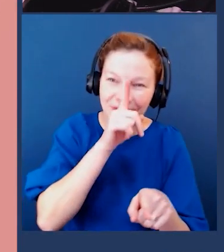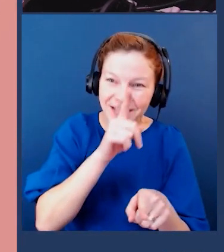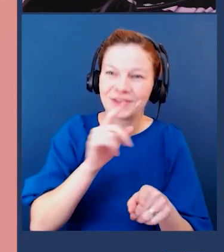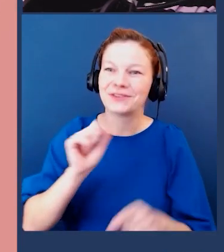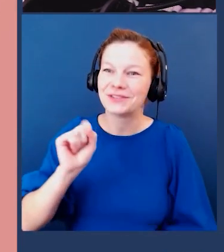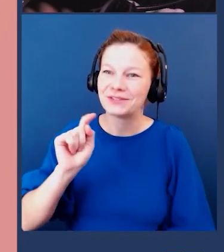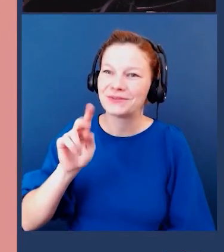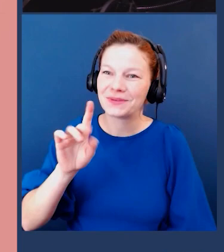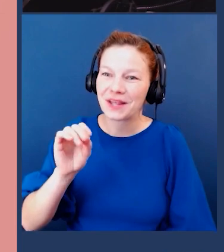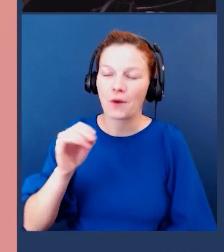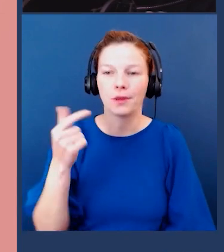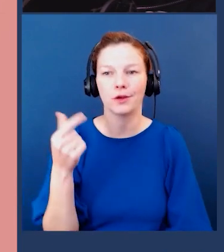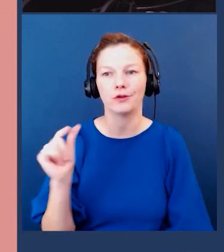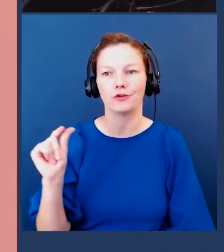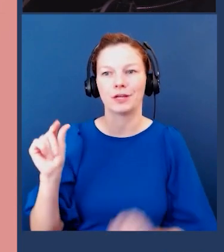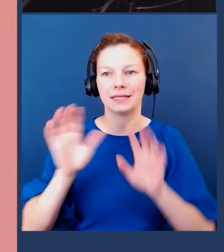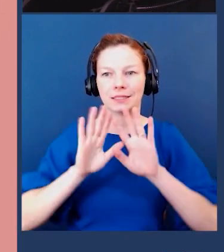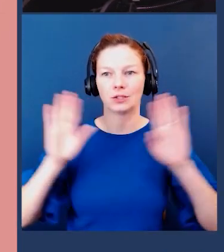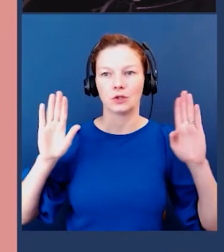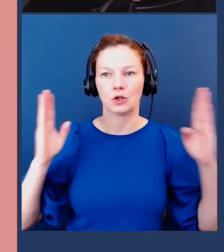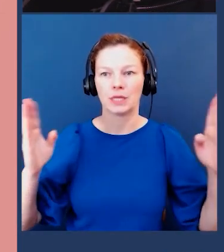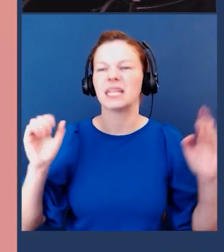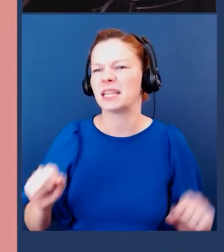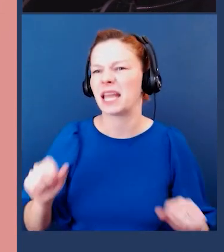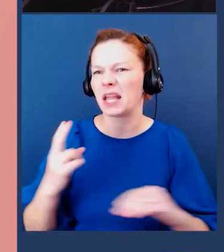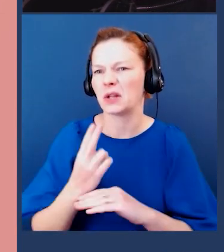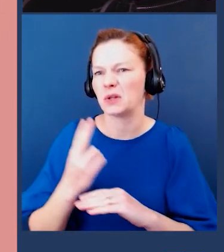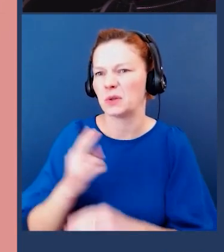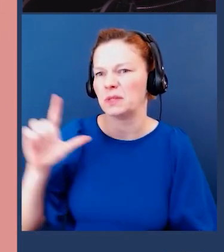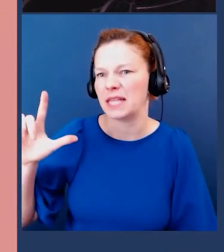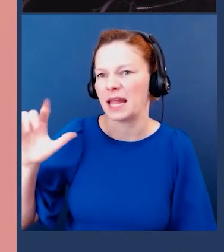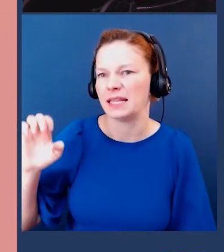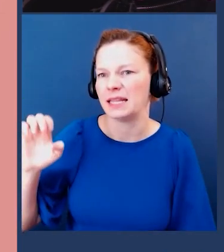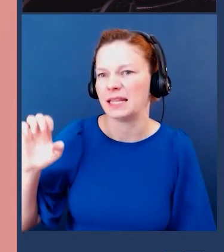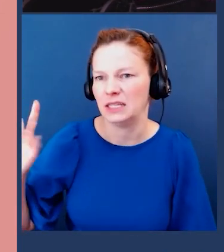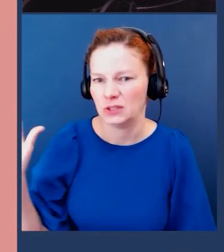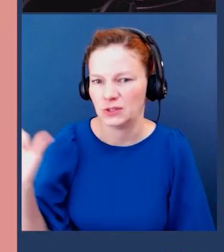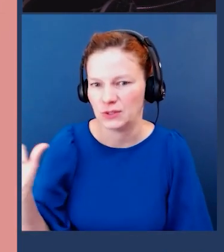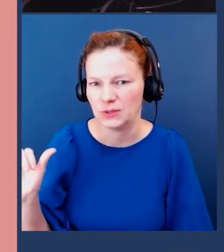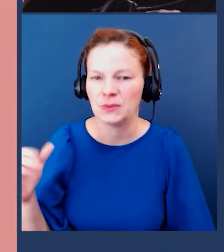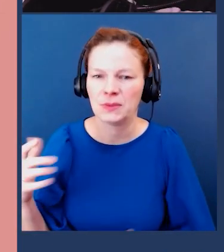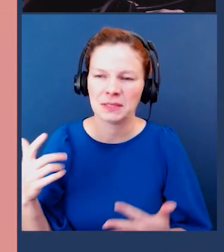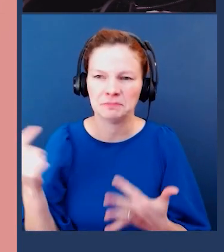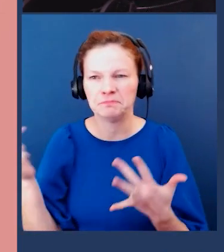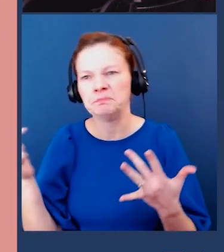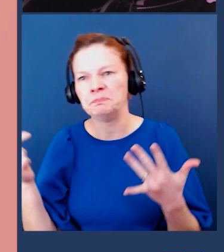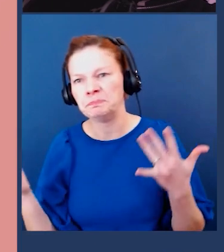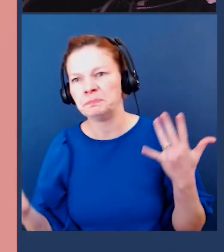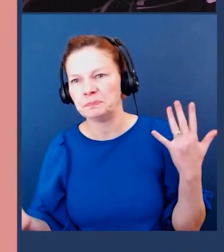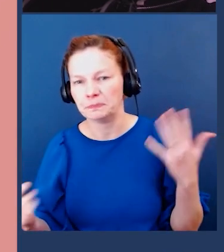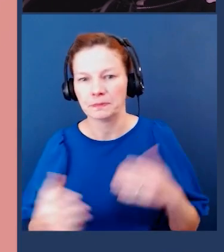You can also do it with LCD screen and whatnot. In that case, specifically other example, other shot.